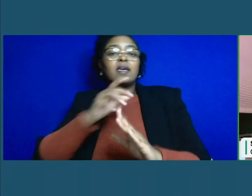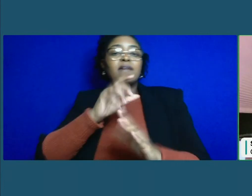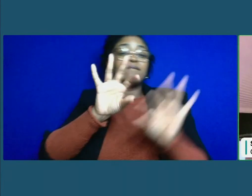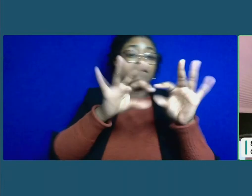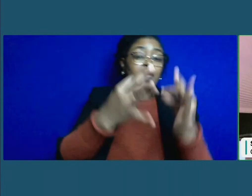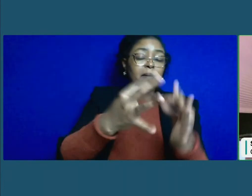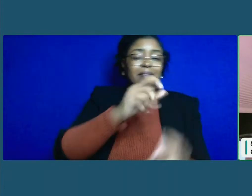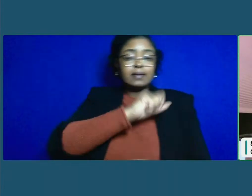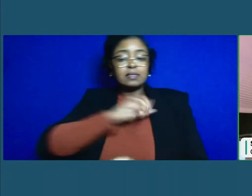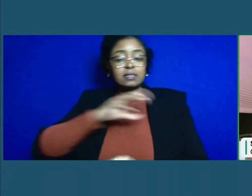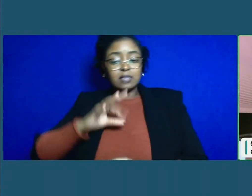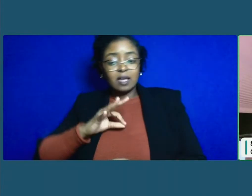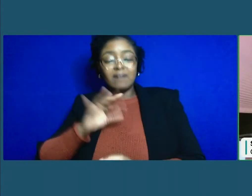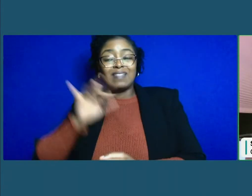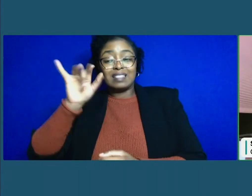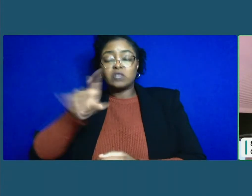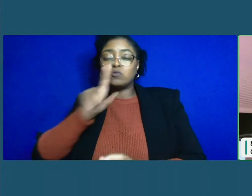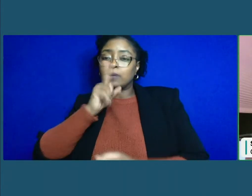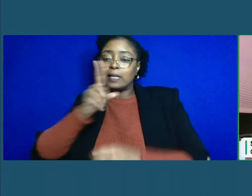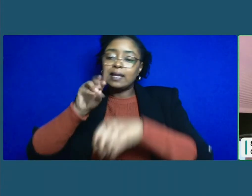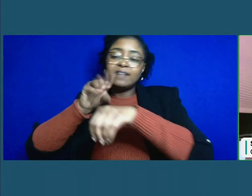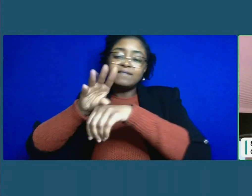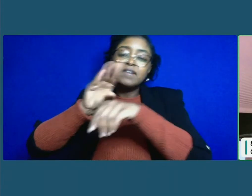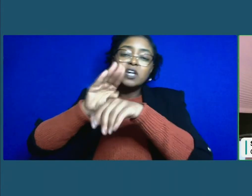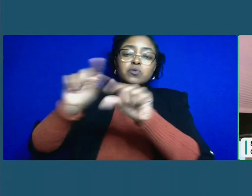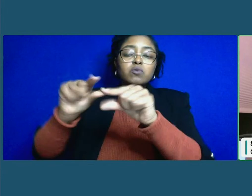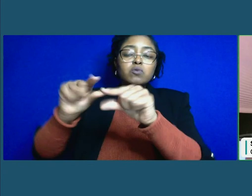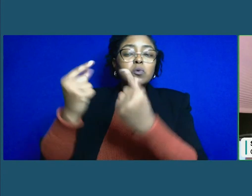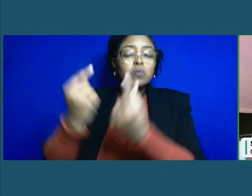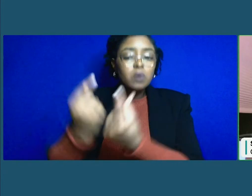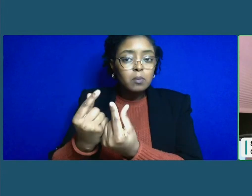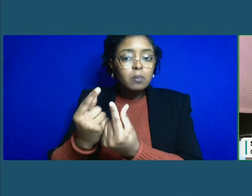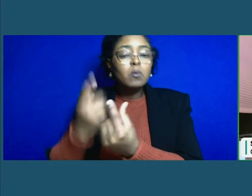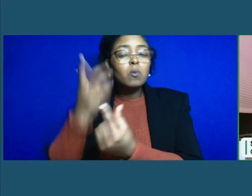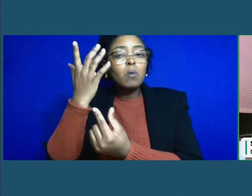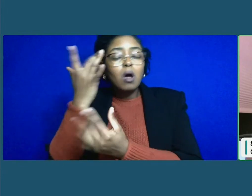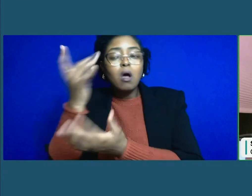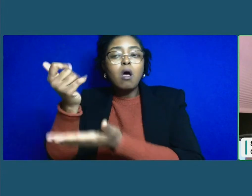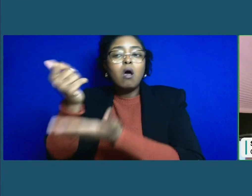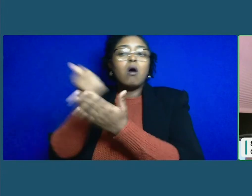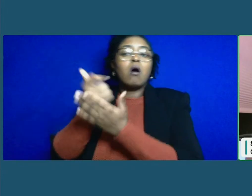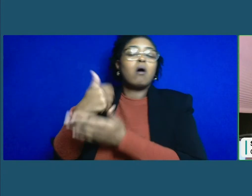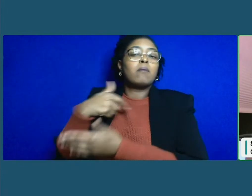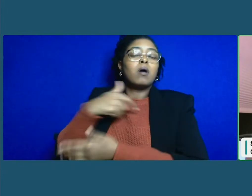students, community families, um and staff, and they have really